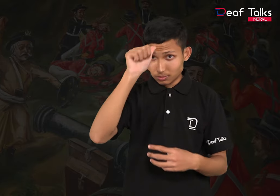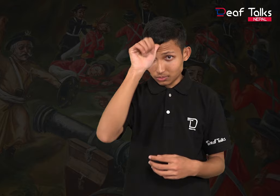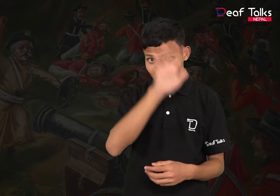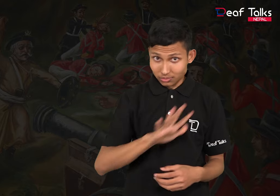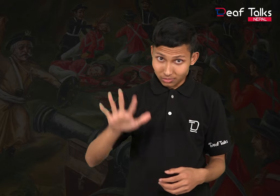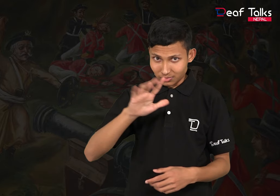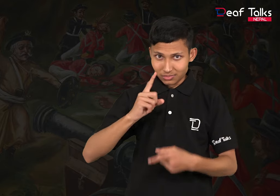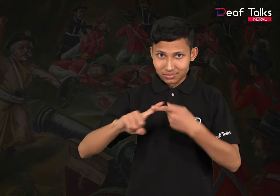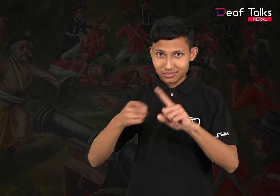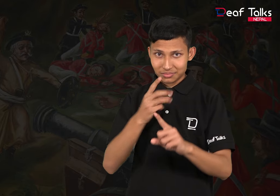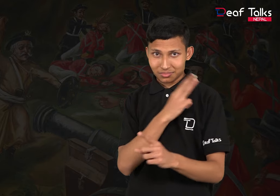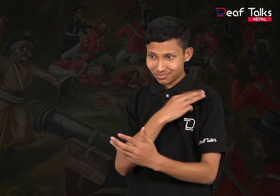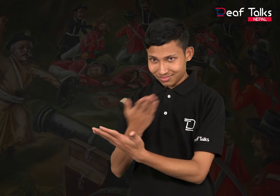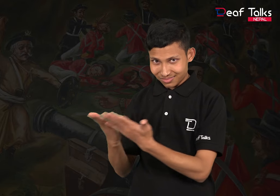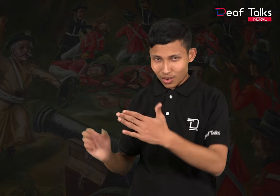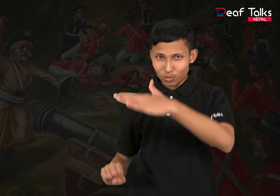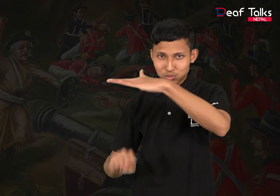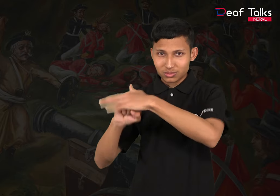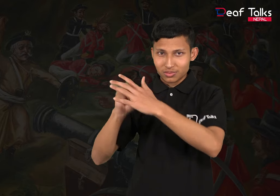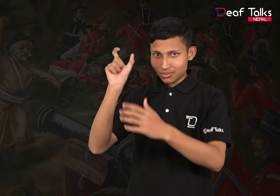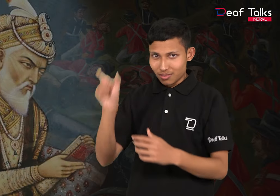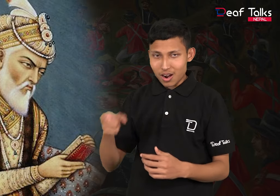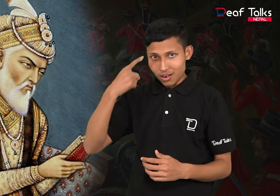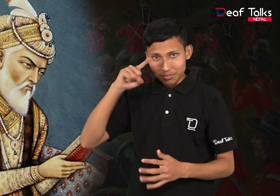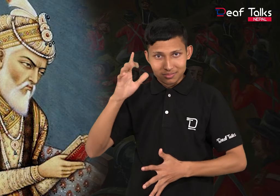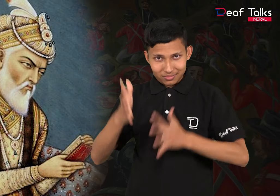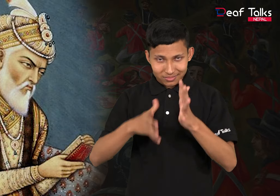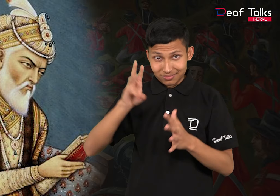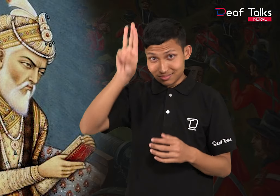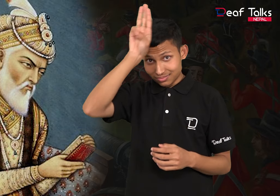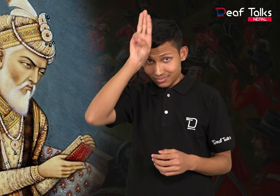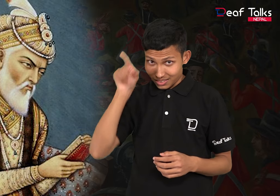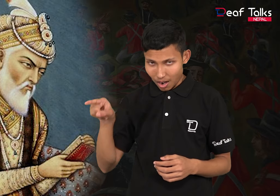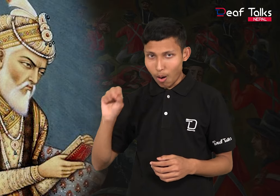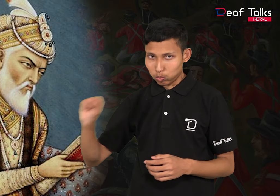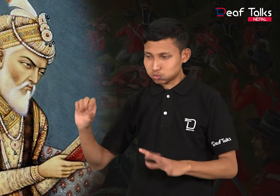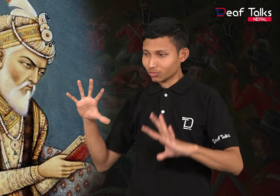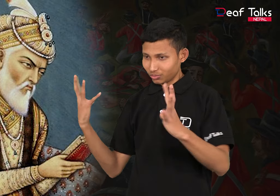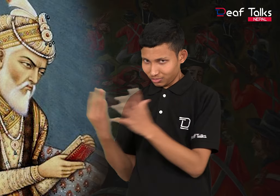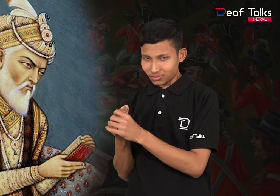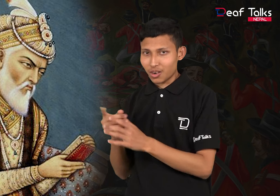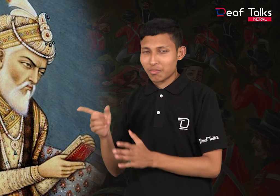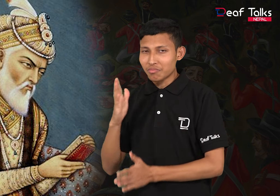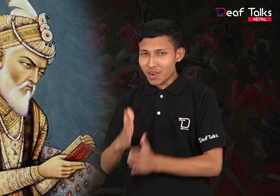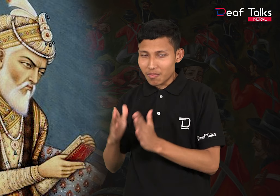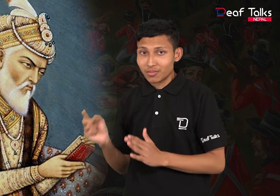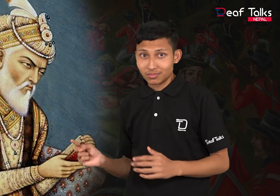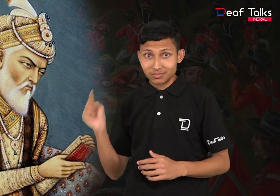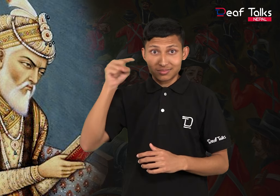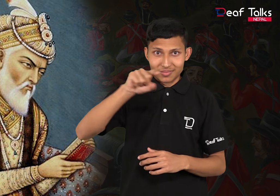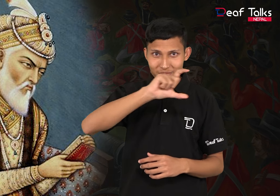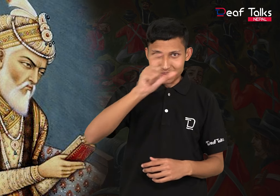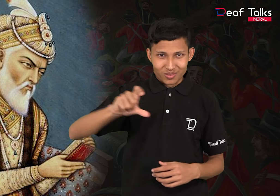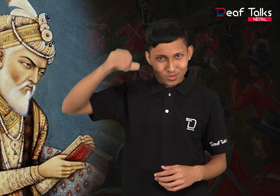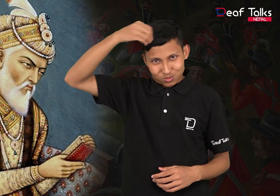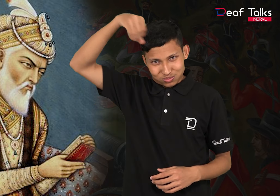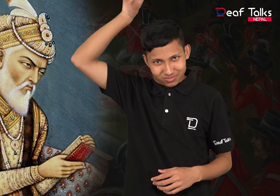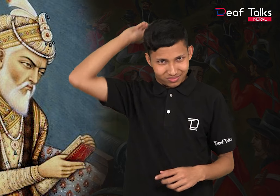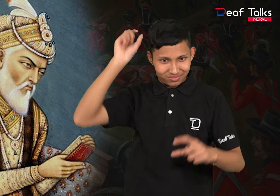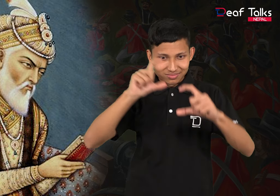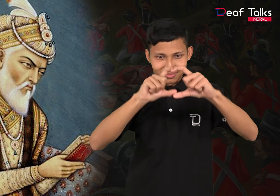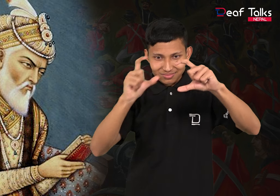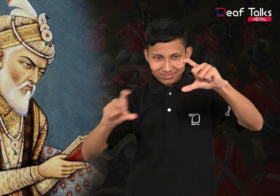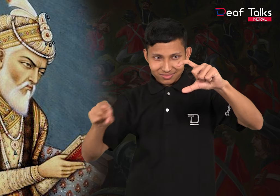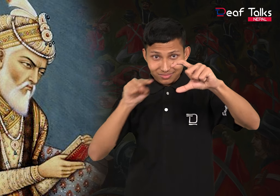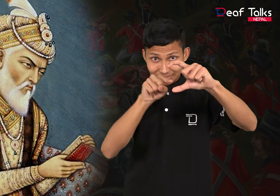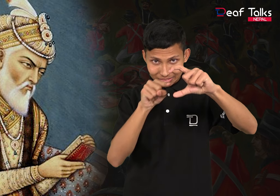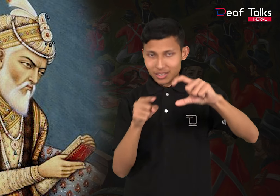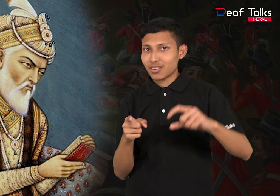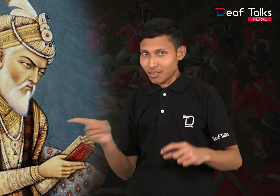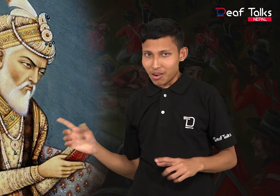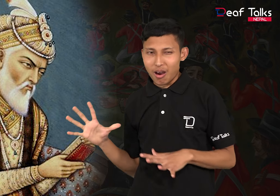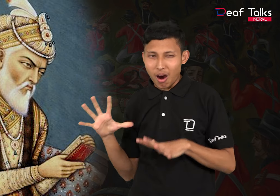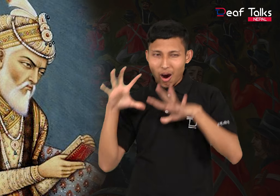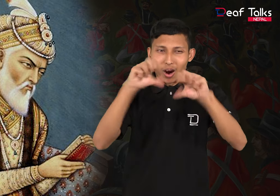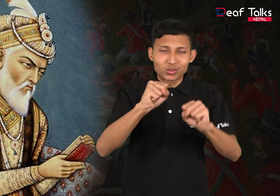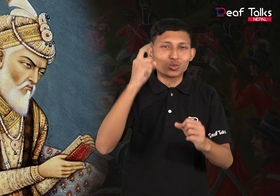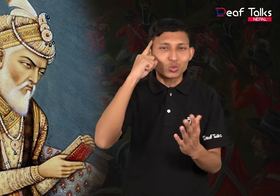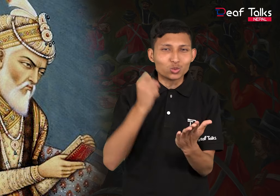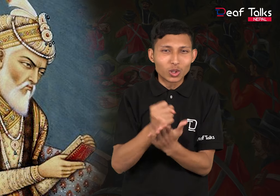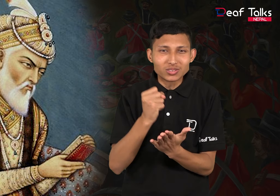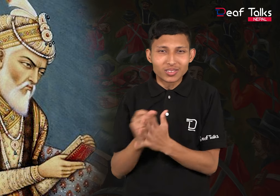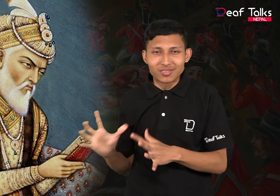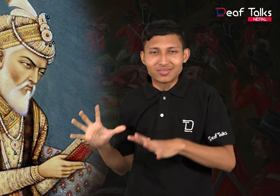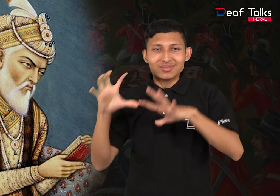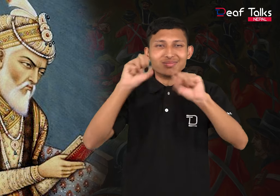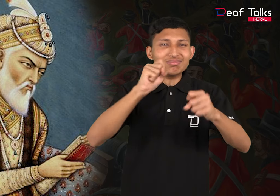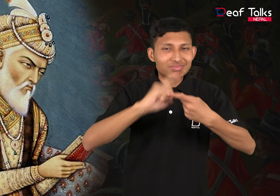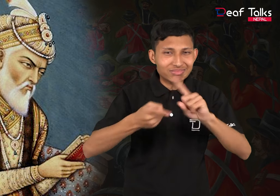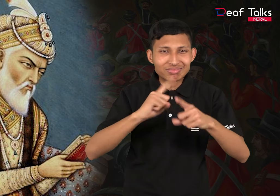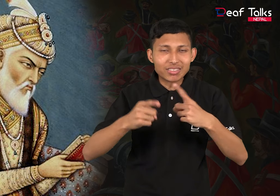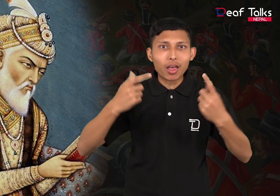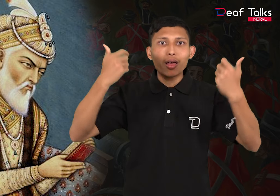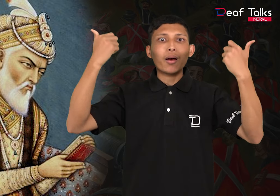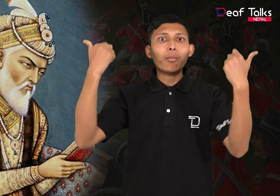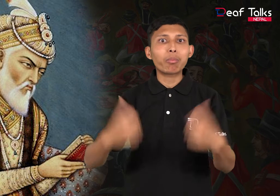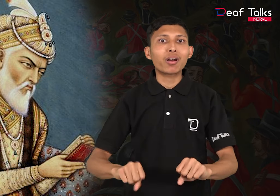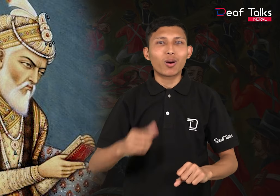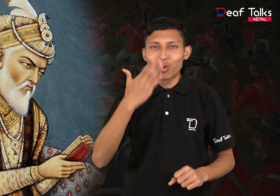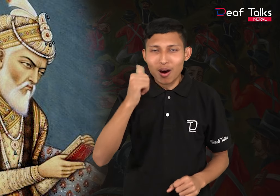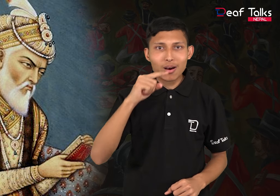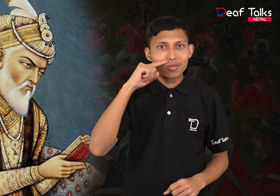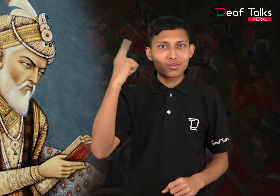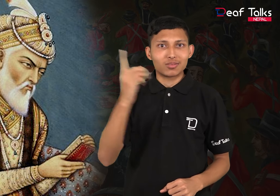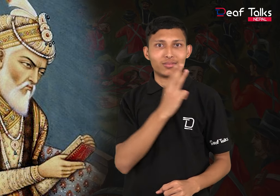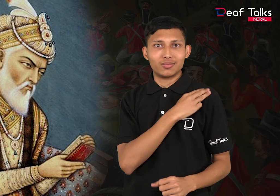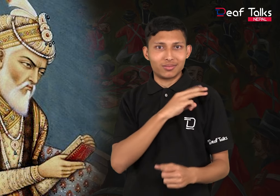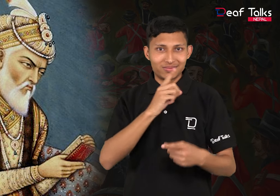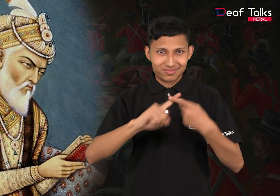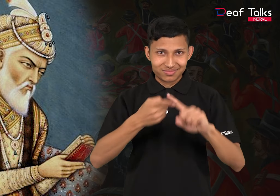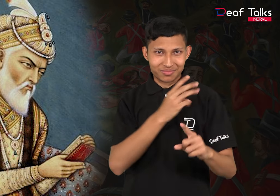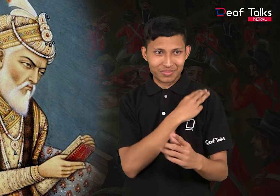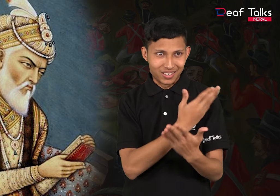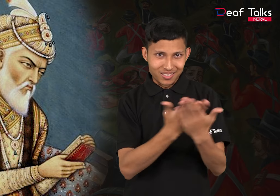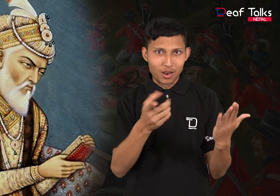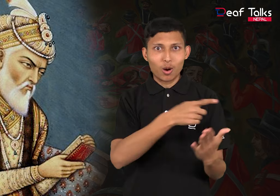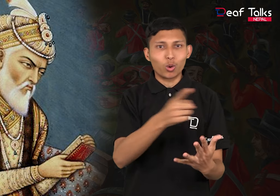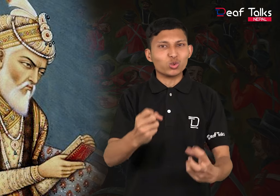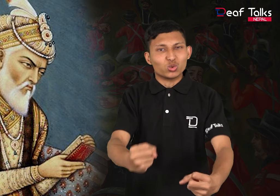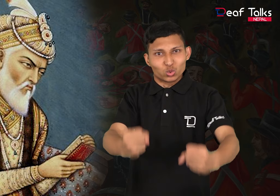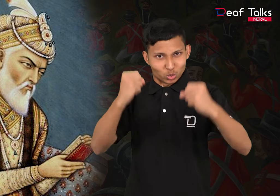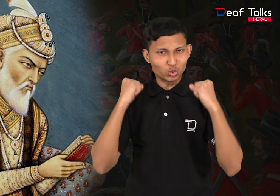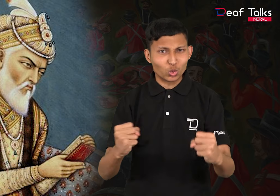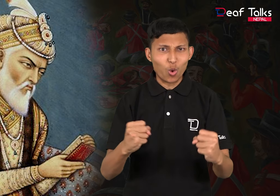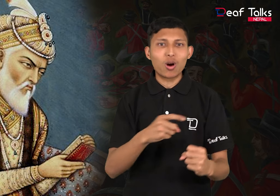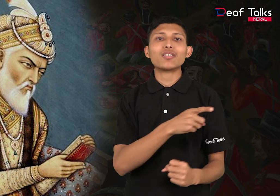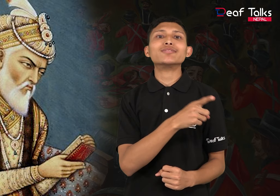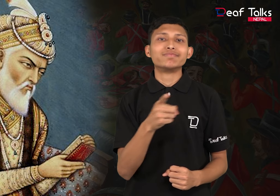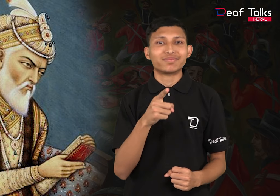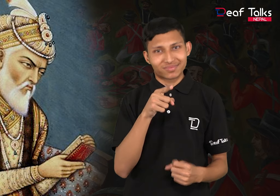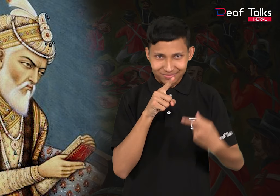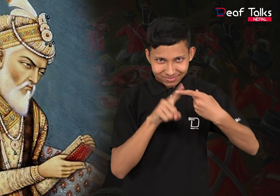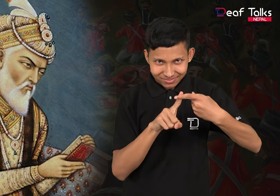1. The Mughal Emperor Aurangzeb attempted to capture western Nepal but failed with Gurkha soldiers.